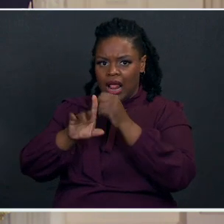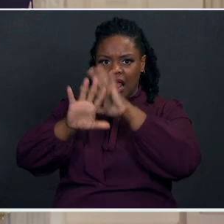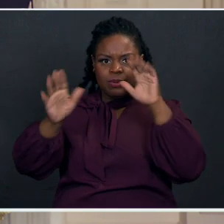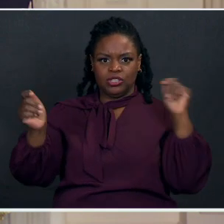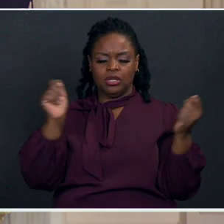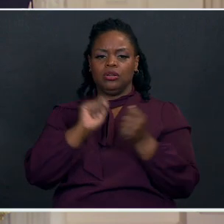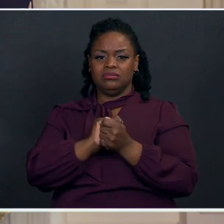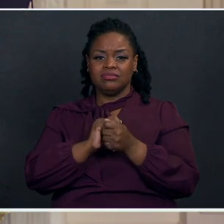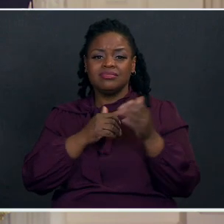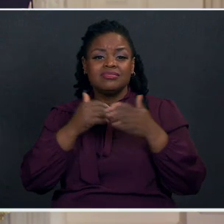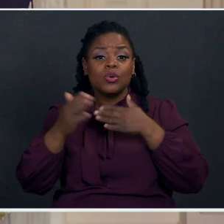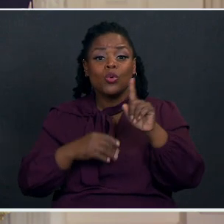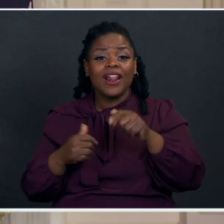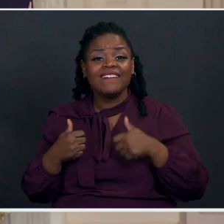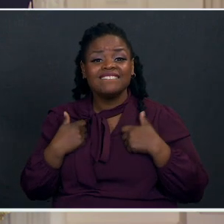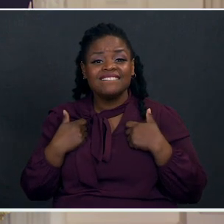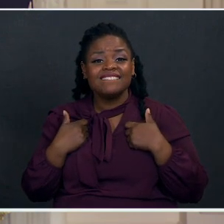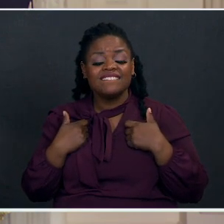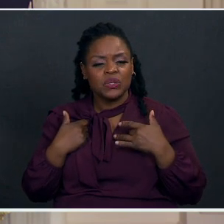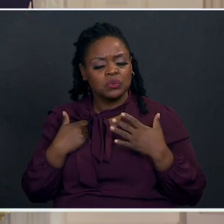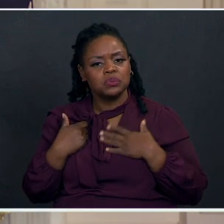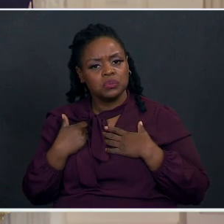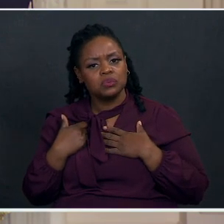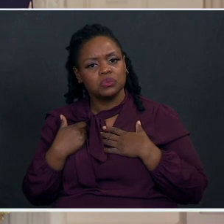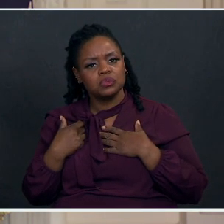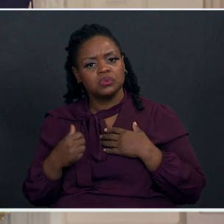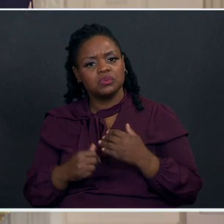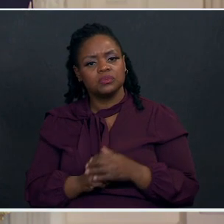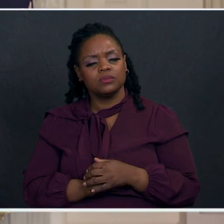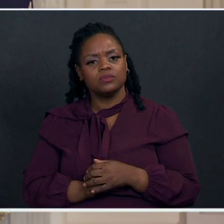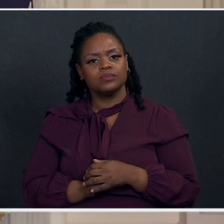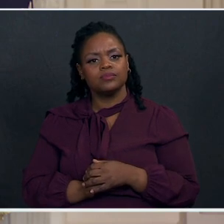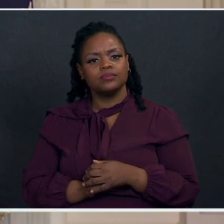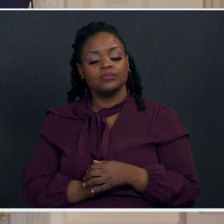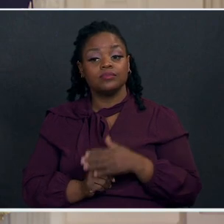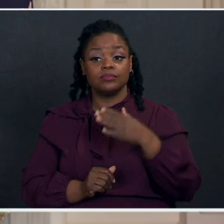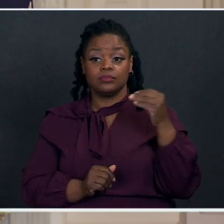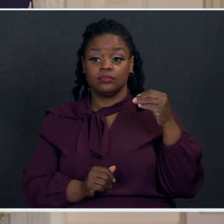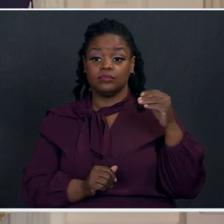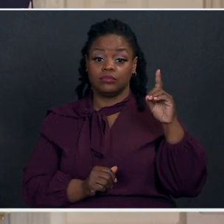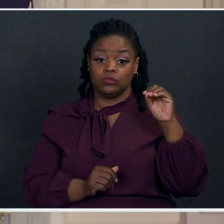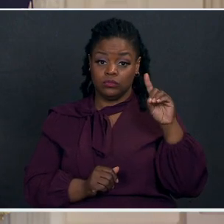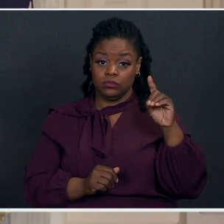in red states and blue states. And the Defense Department reported that climate change